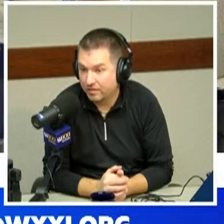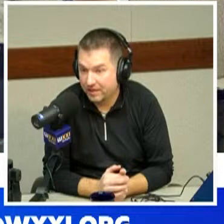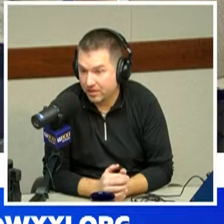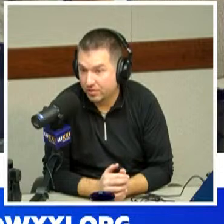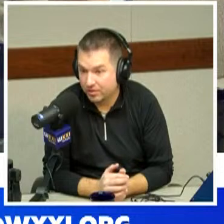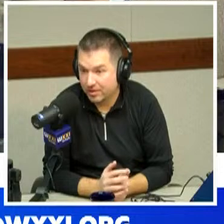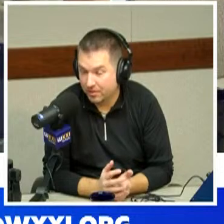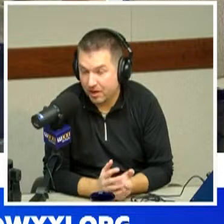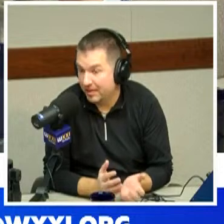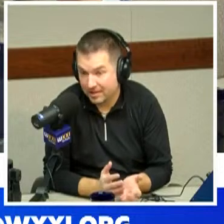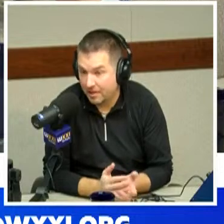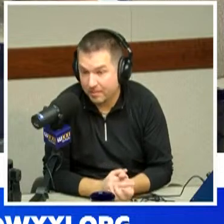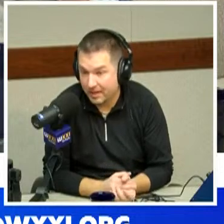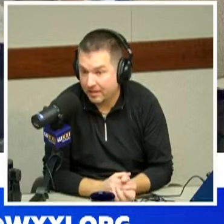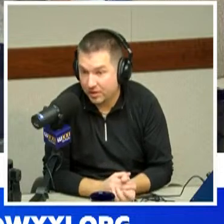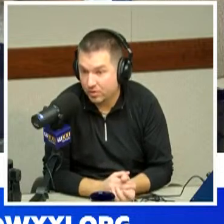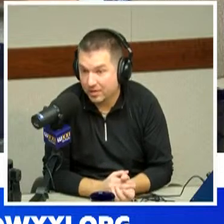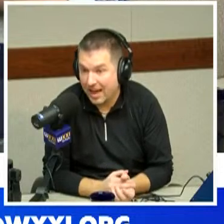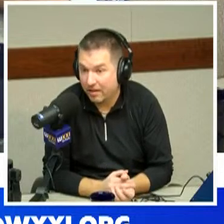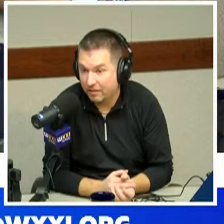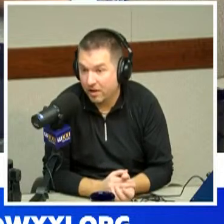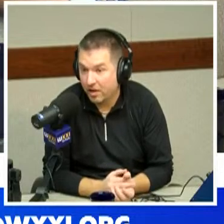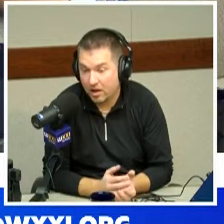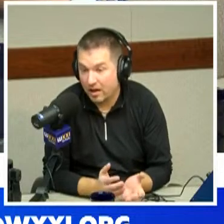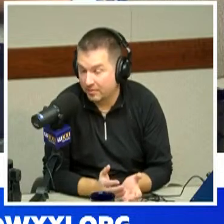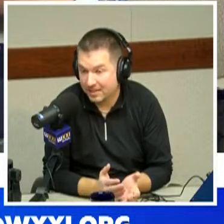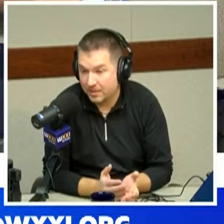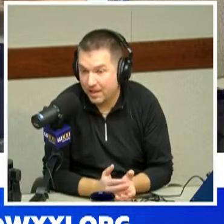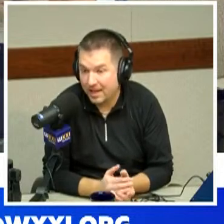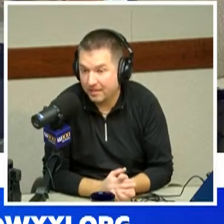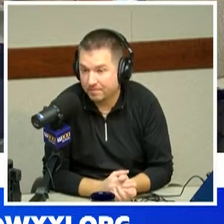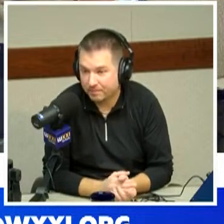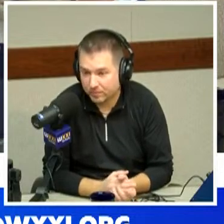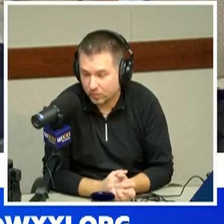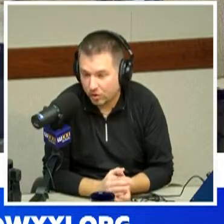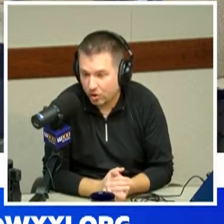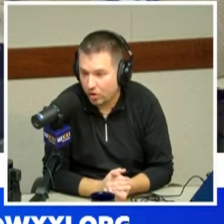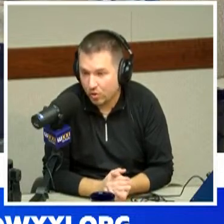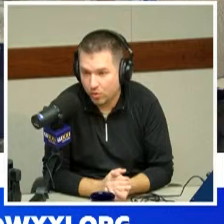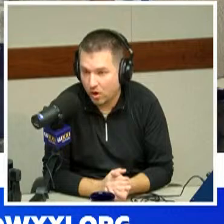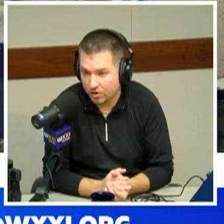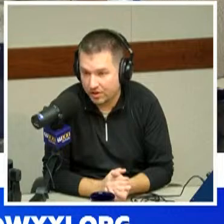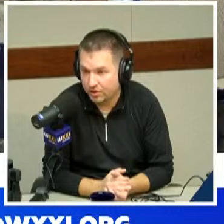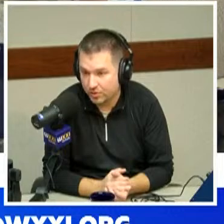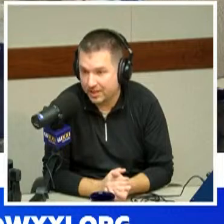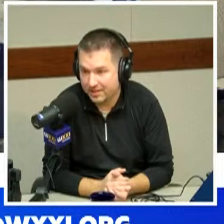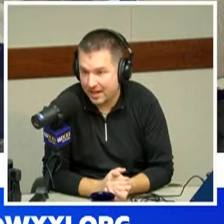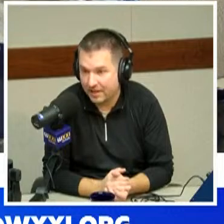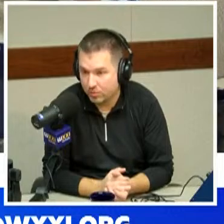physical disab I mean some individuals have um CP MH who are still using sign language